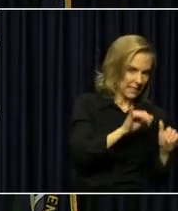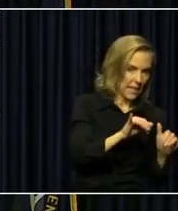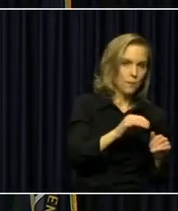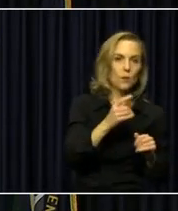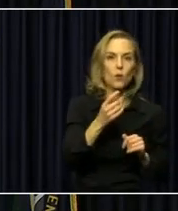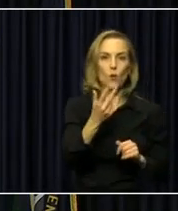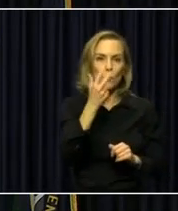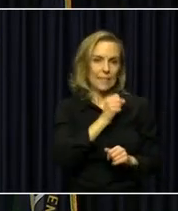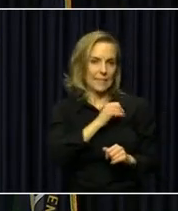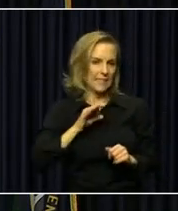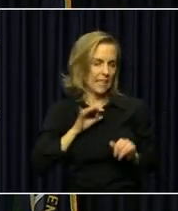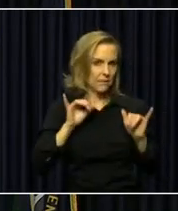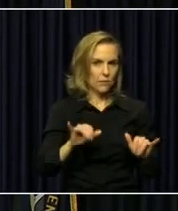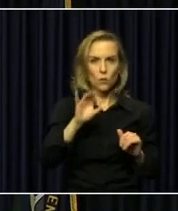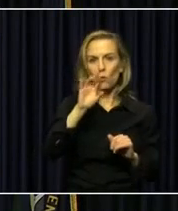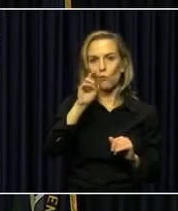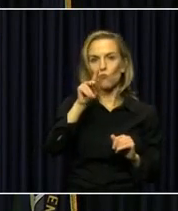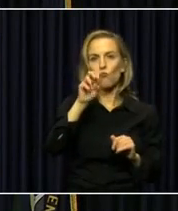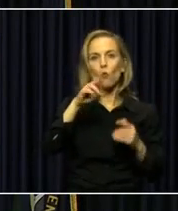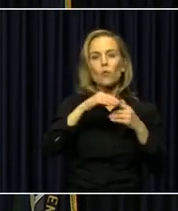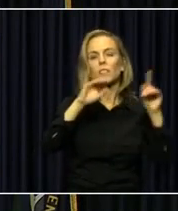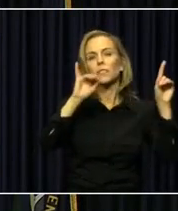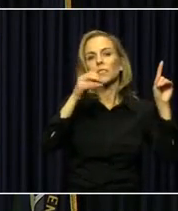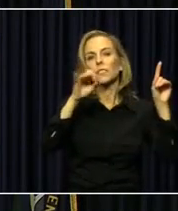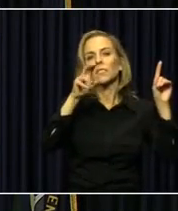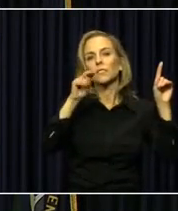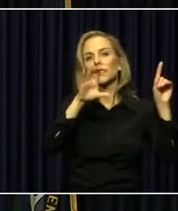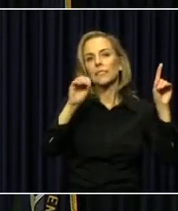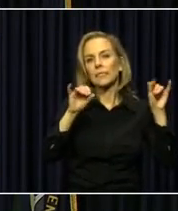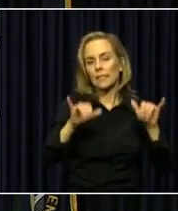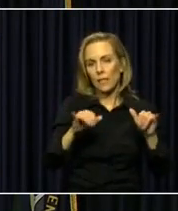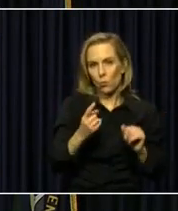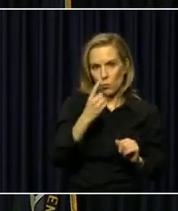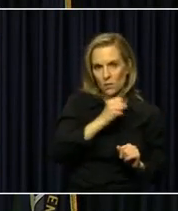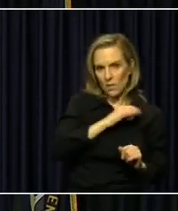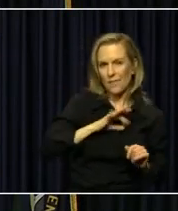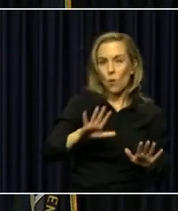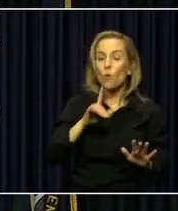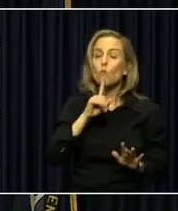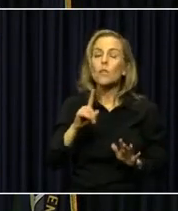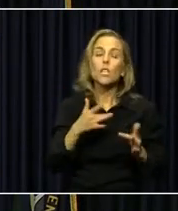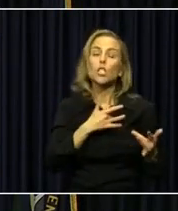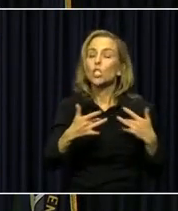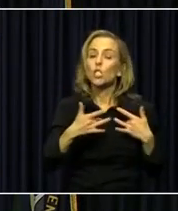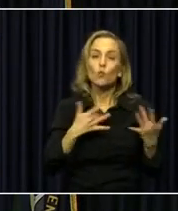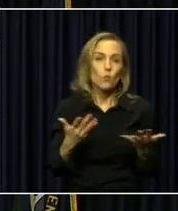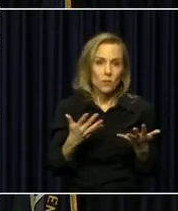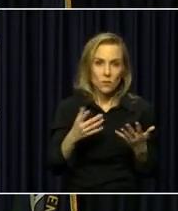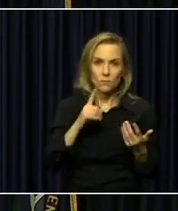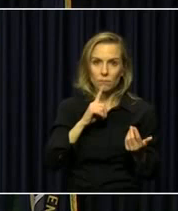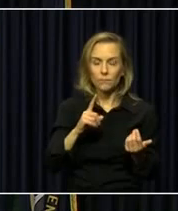GOVERNOR, ALWAYS, THANK YOU.